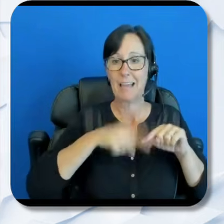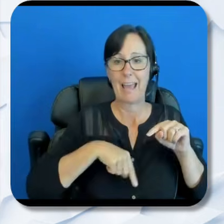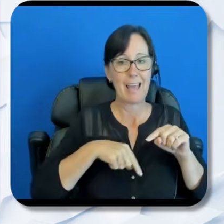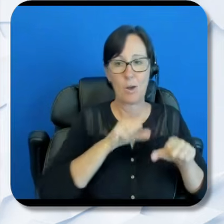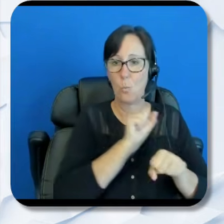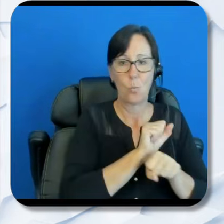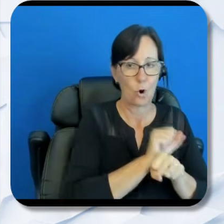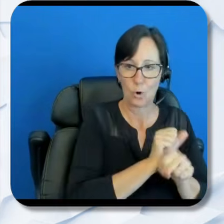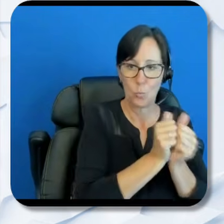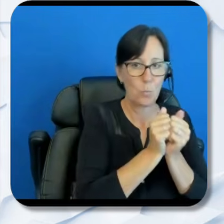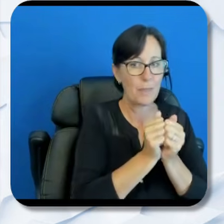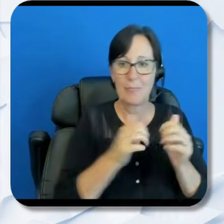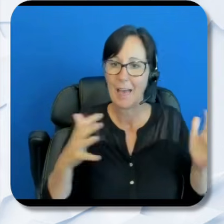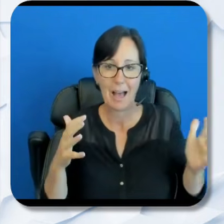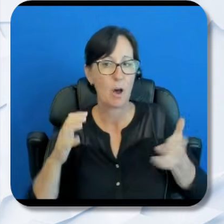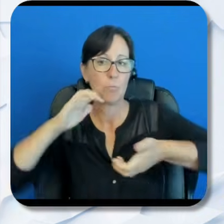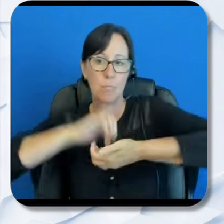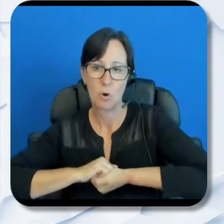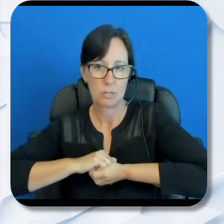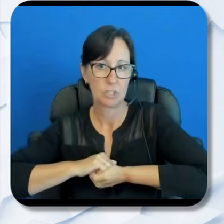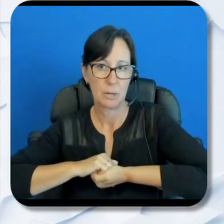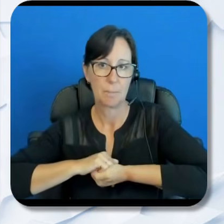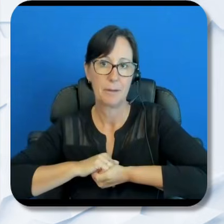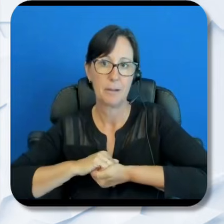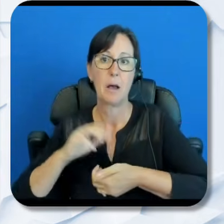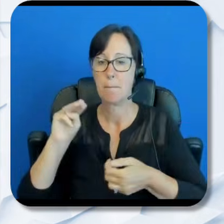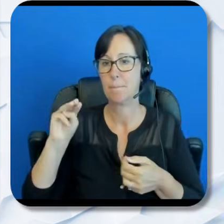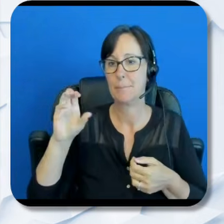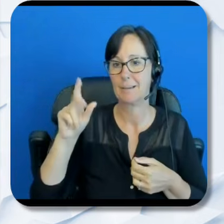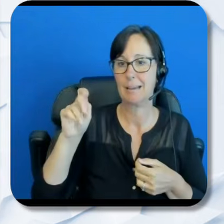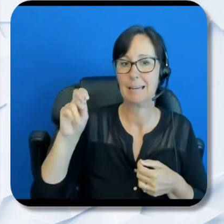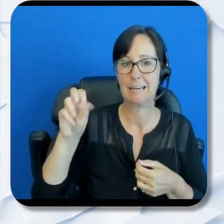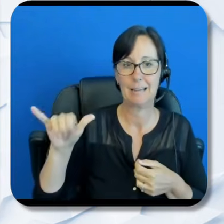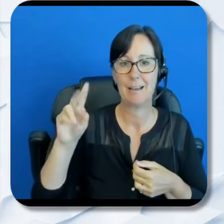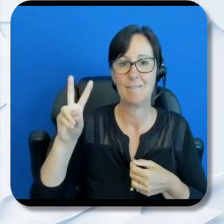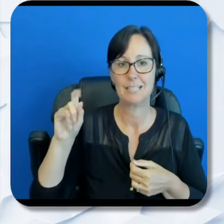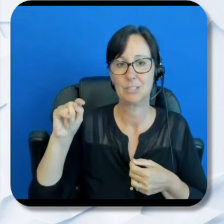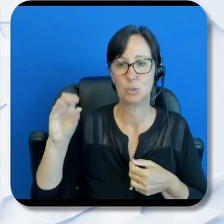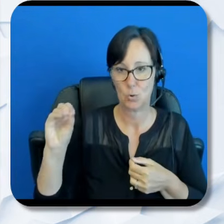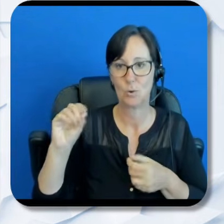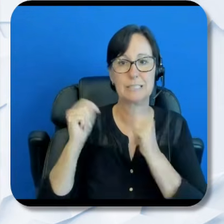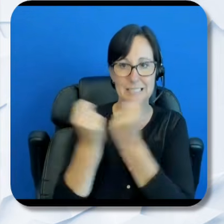without the strong partnership of the McKinney-Vento teams at every district.